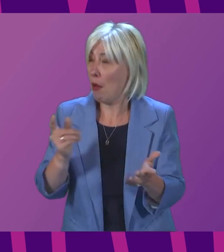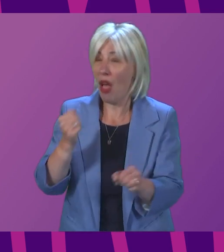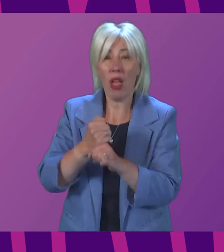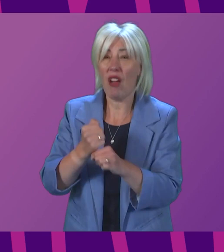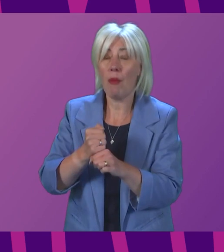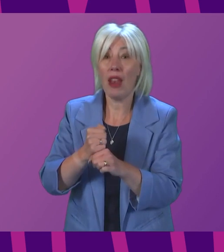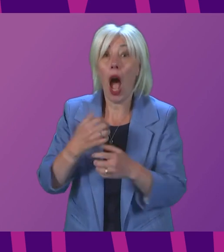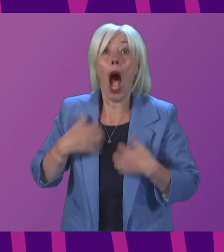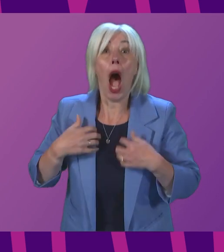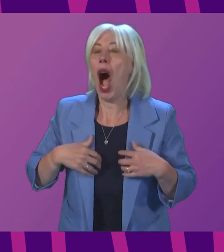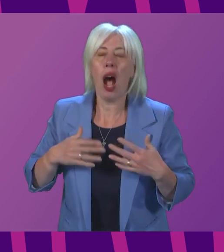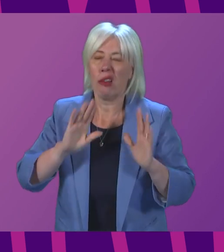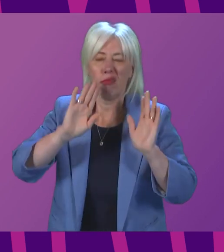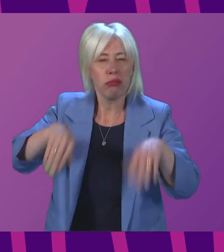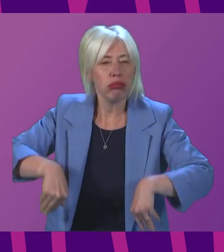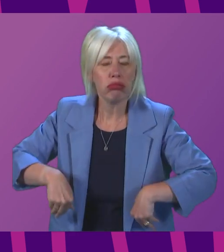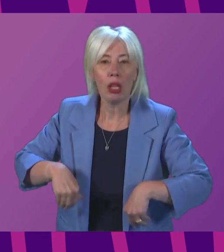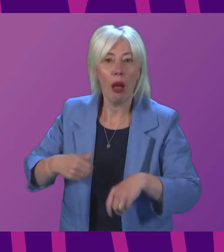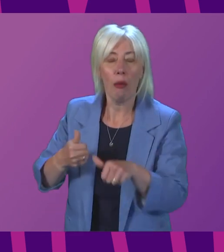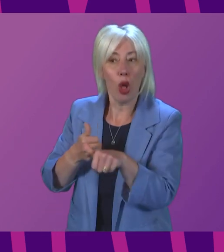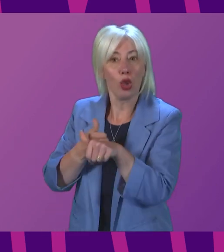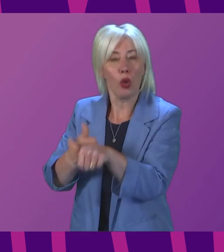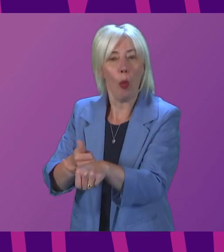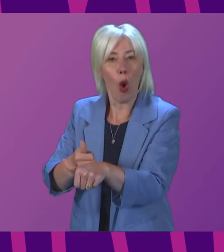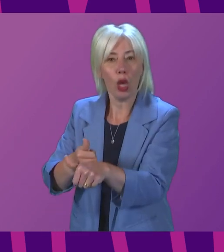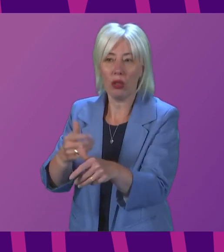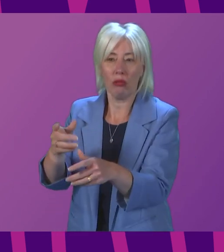to back a windfall tax on the big energy companies that would put money in people’s pockets;